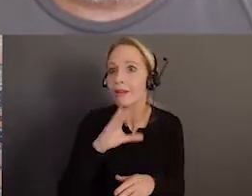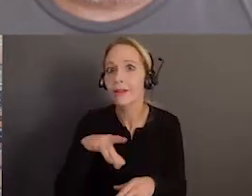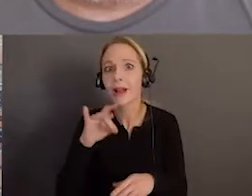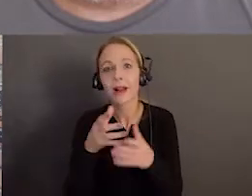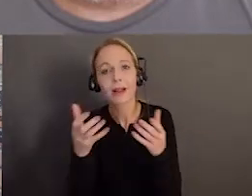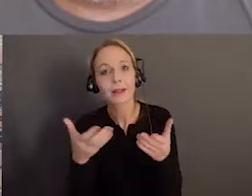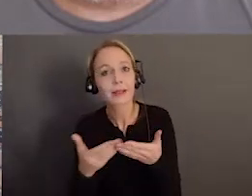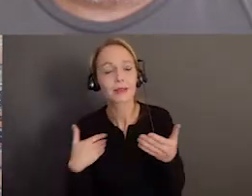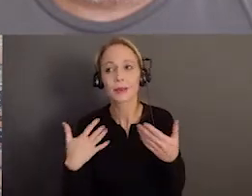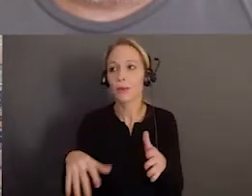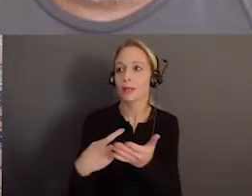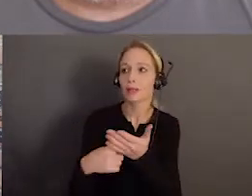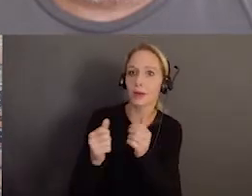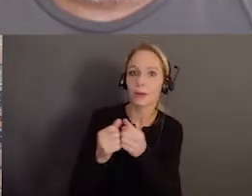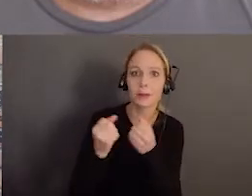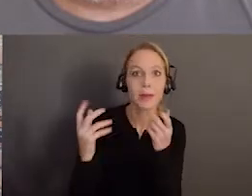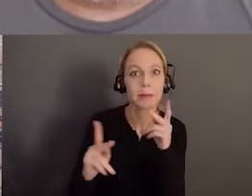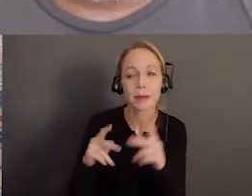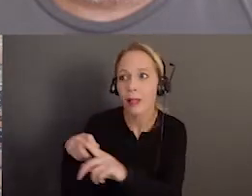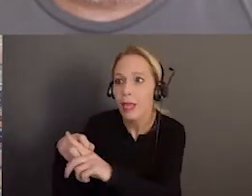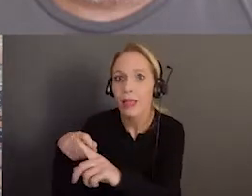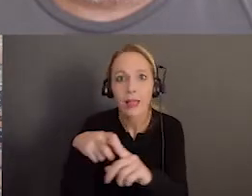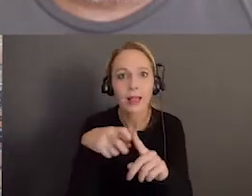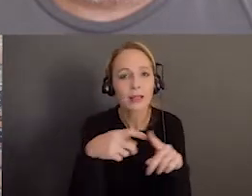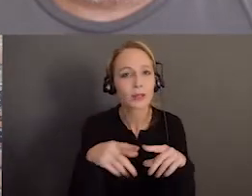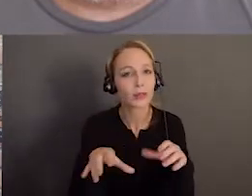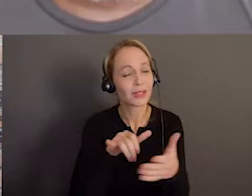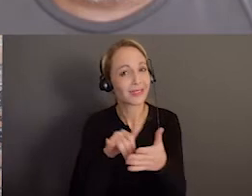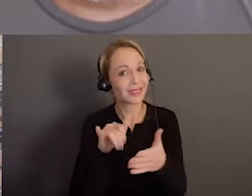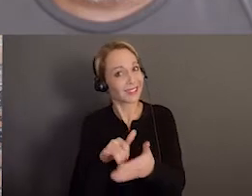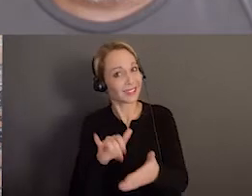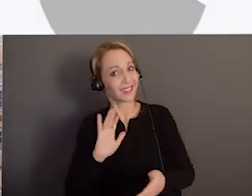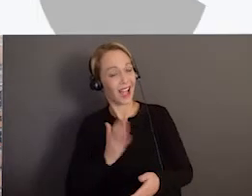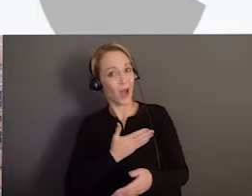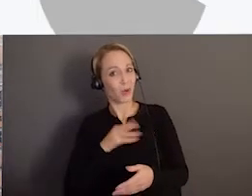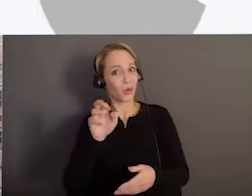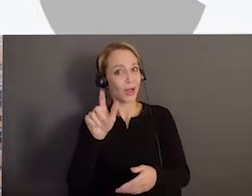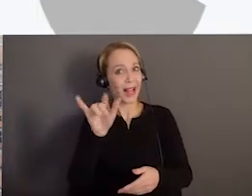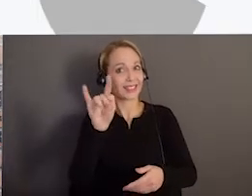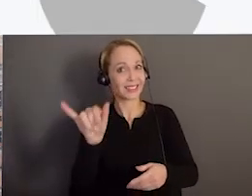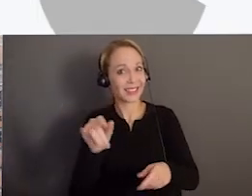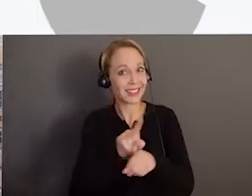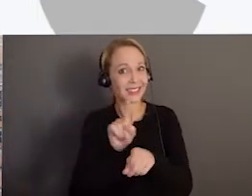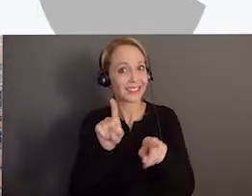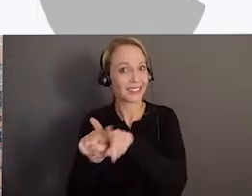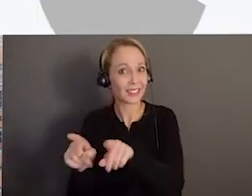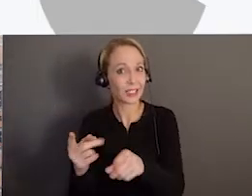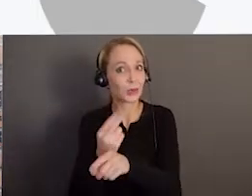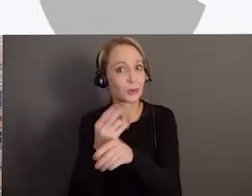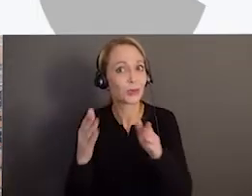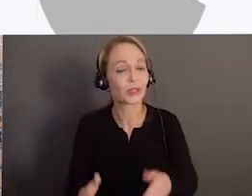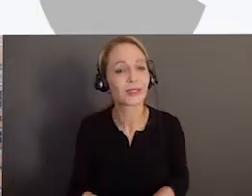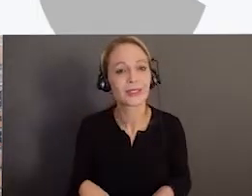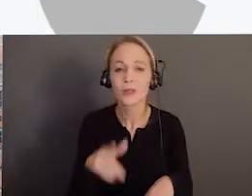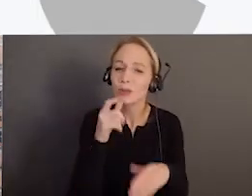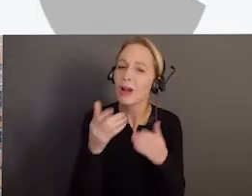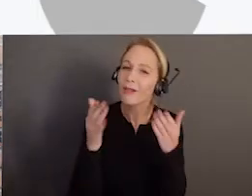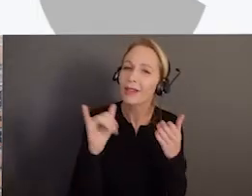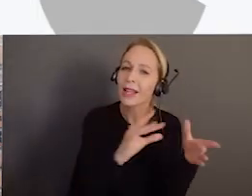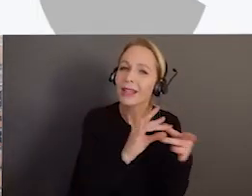AS CONSUMER THIS IS THE REALITY THAT WE LIVE IN. WHO IS OFFERING THESE CONNECTED EXPERIENCES?